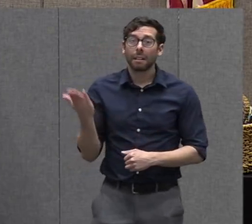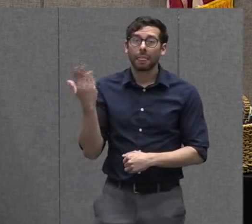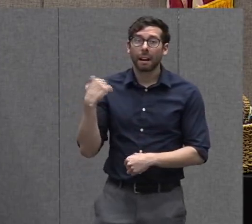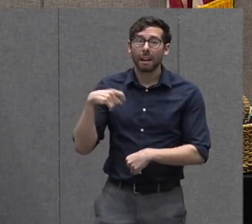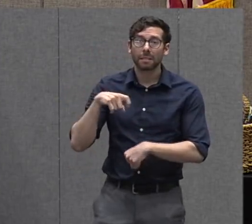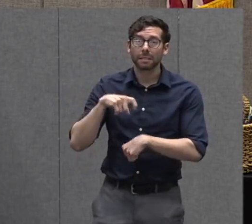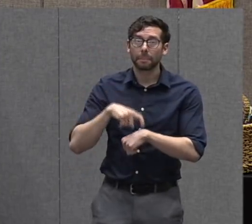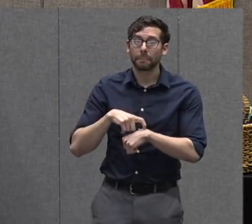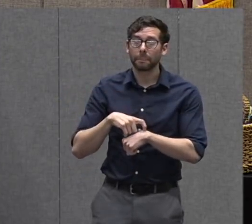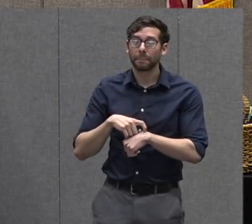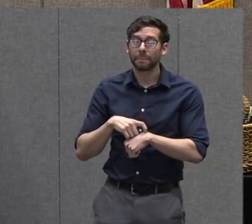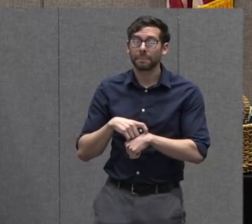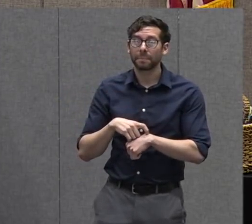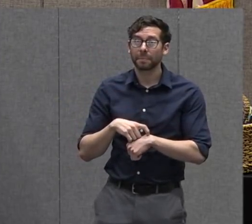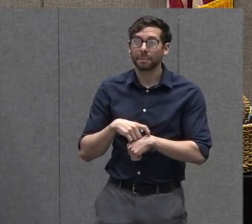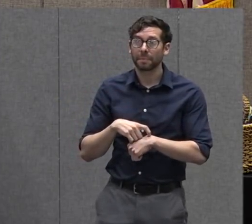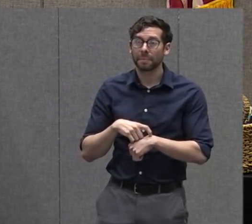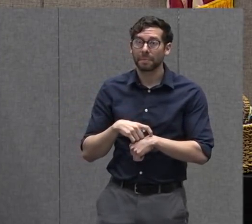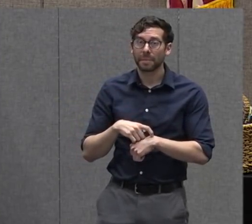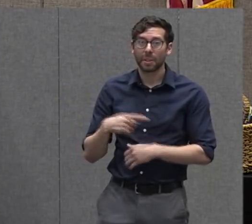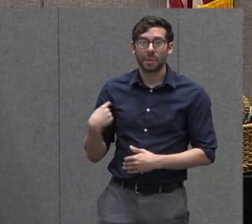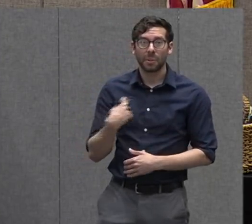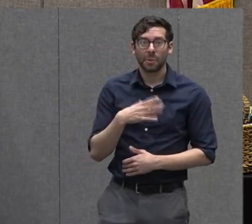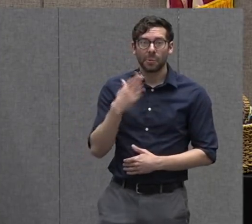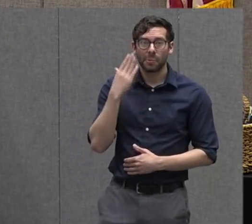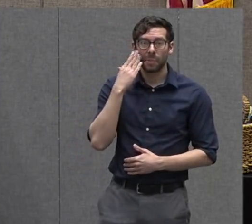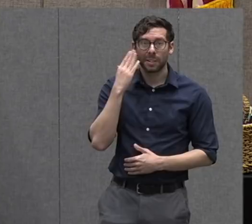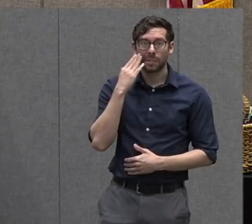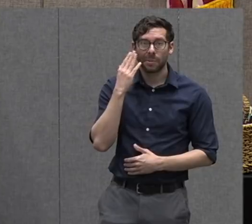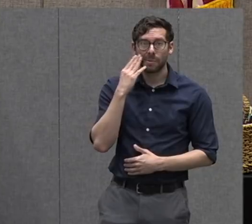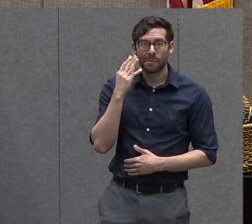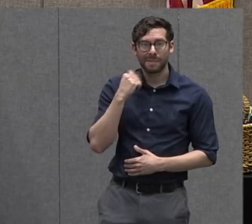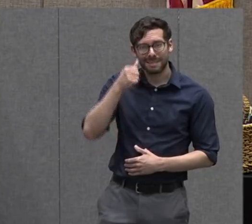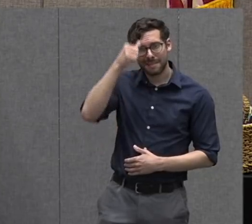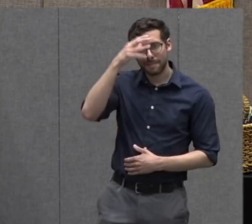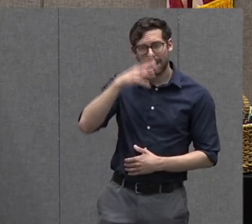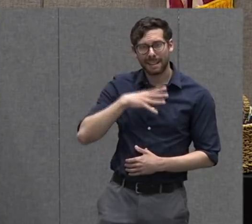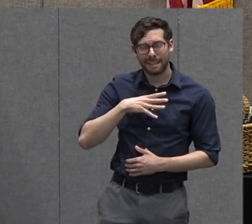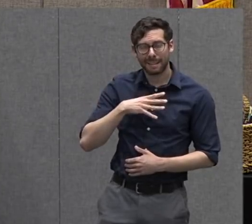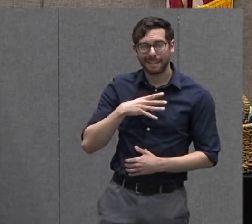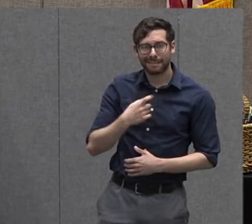he had just gotten his little dog, in the pound. So this is, February 15.